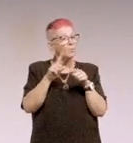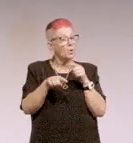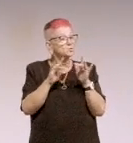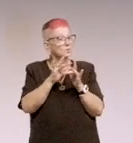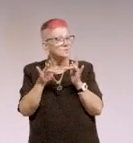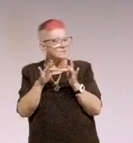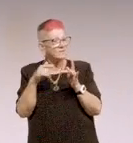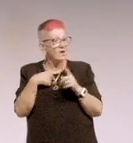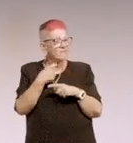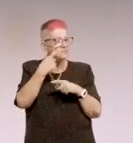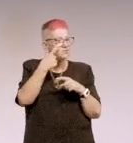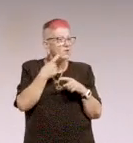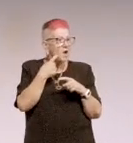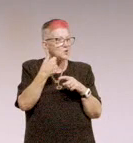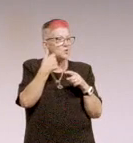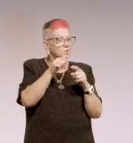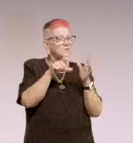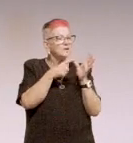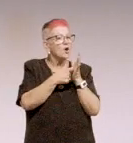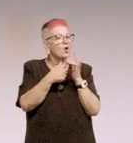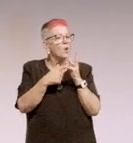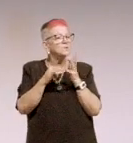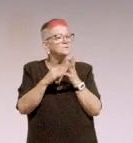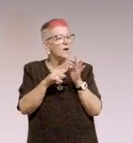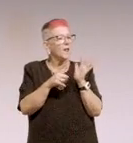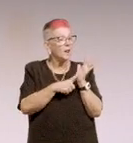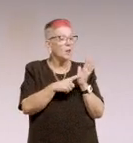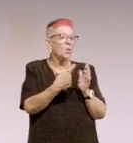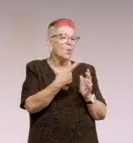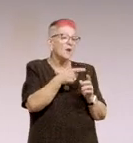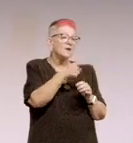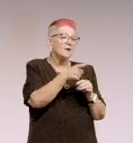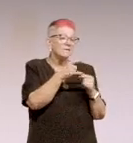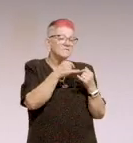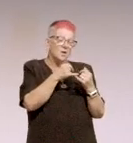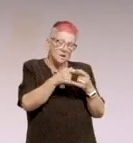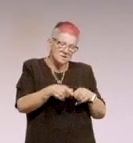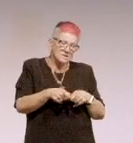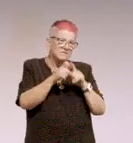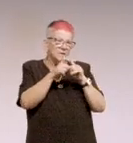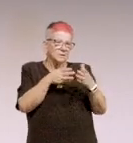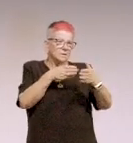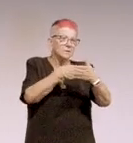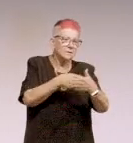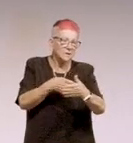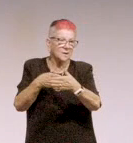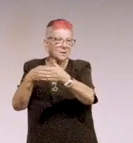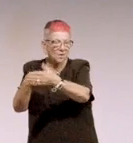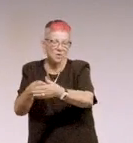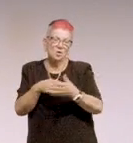it, it is one of the most inaccessible in their library.